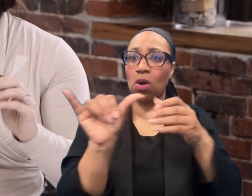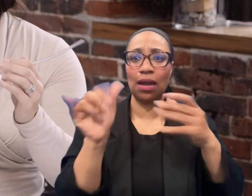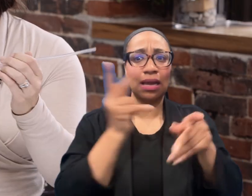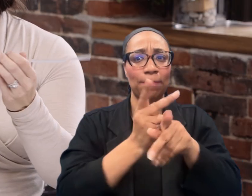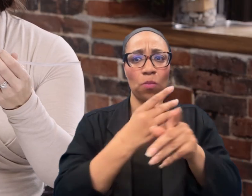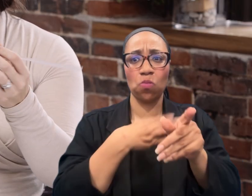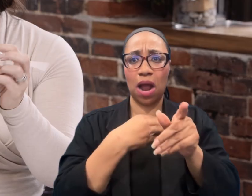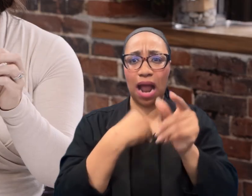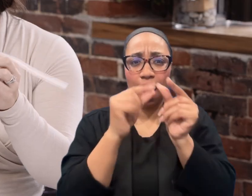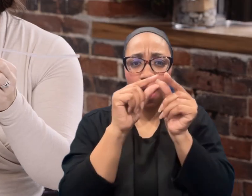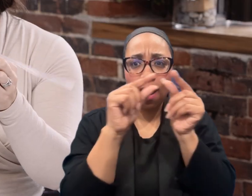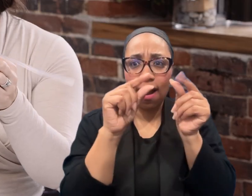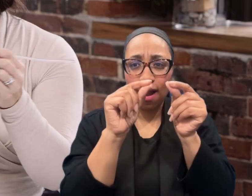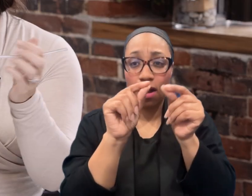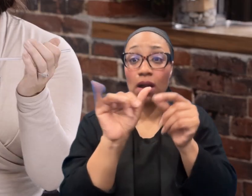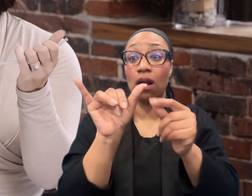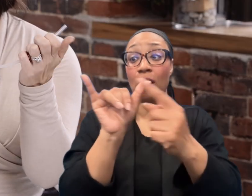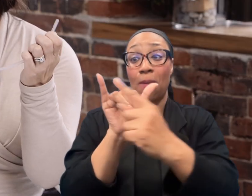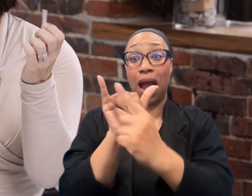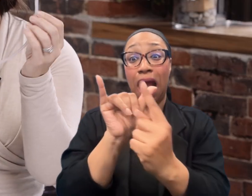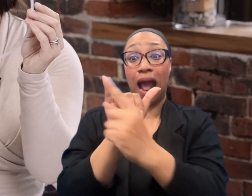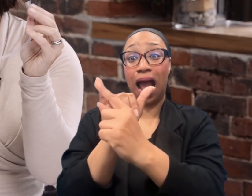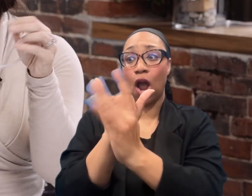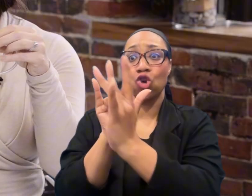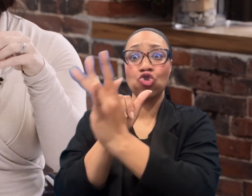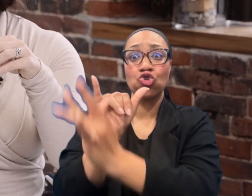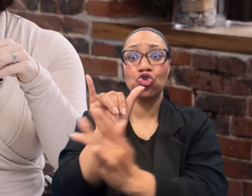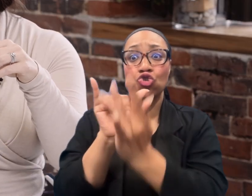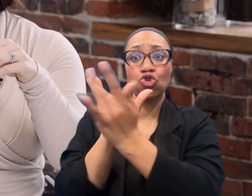And then there's this little spout here where you're going to take that open tubing without